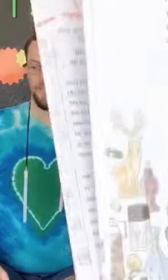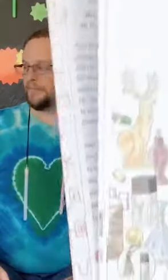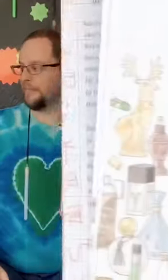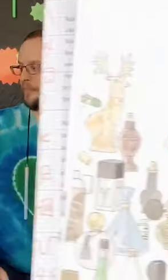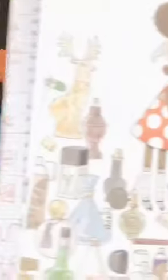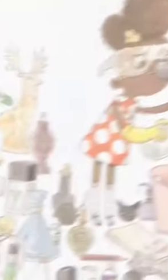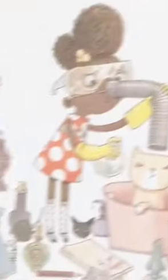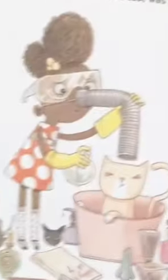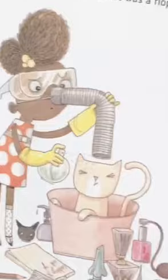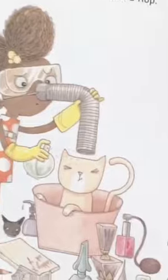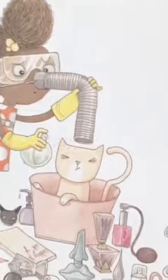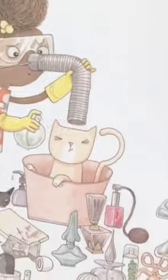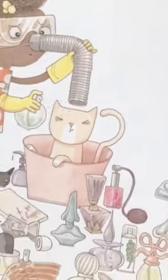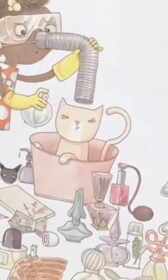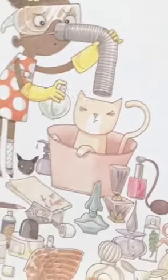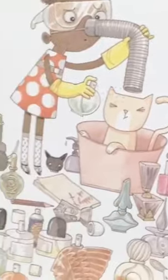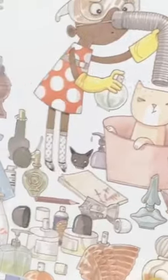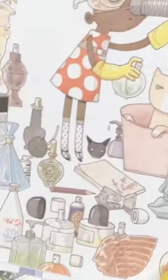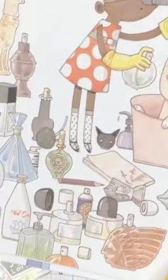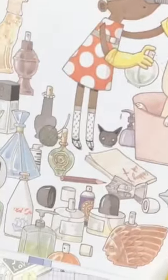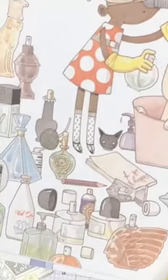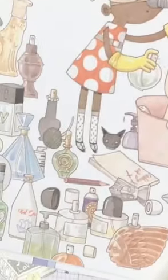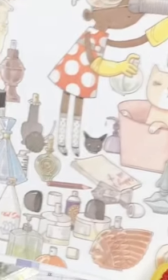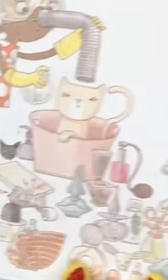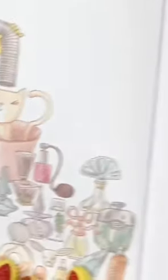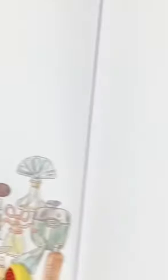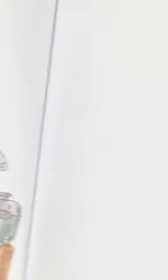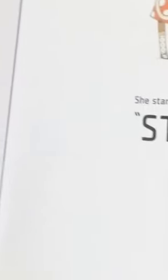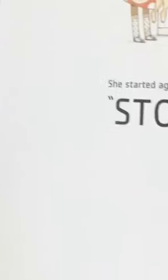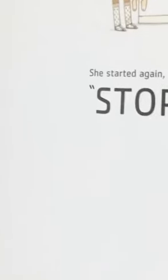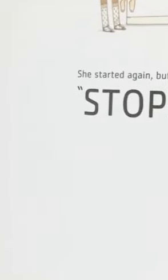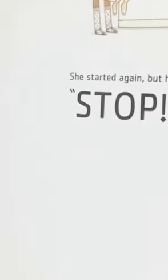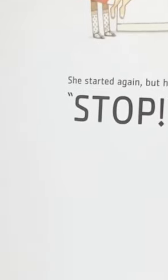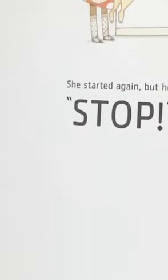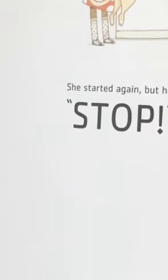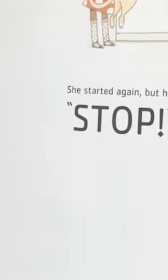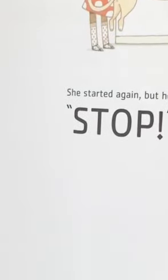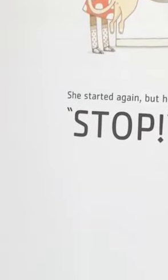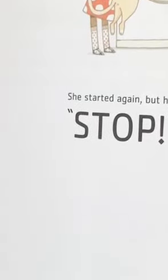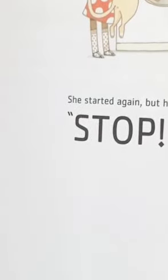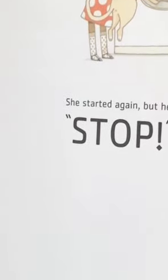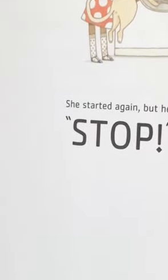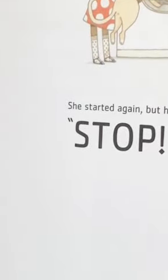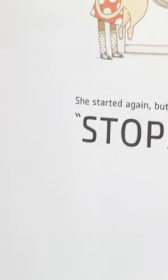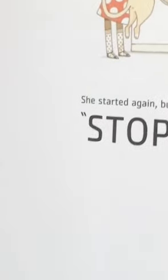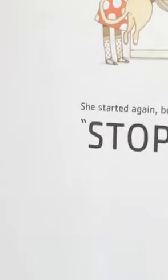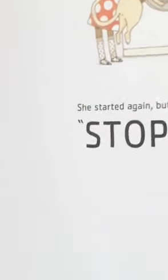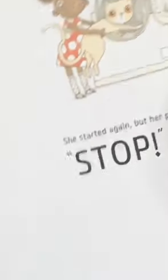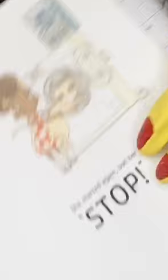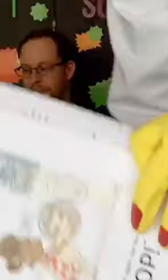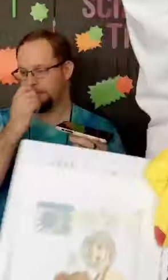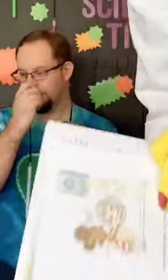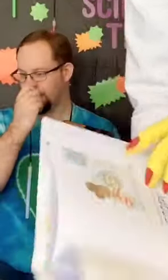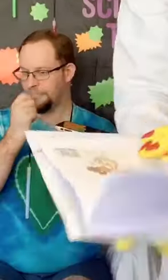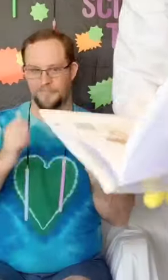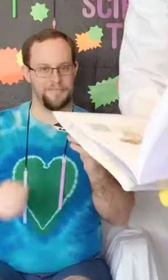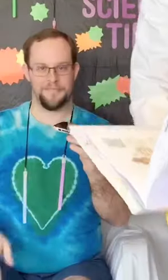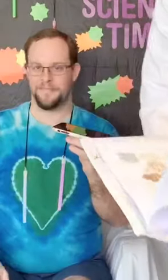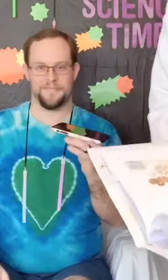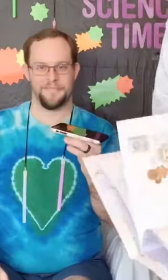So here she's testing, you know doing a normal test. But then she's about to put her in the washer! Ah!